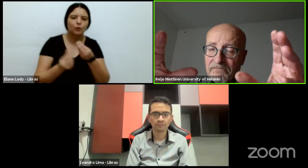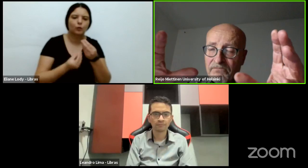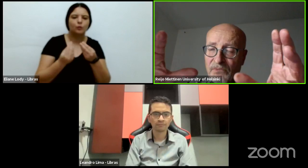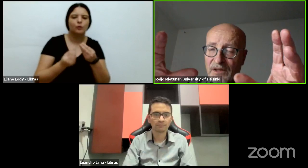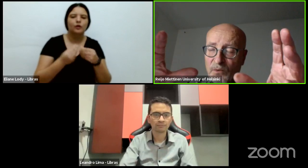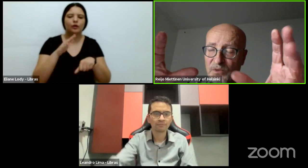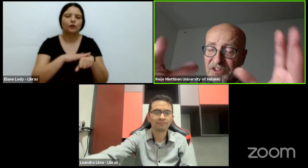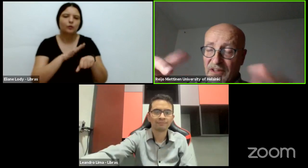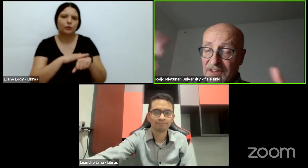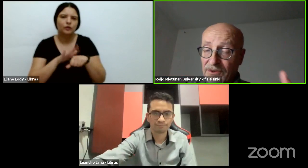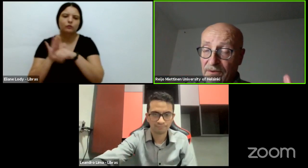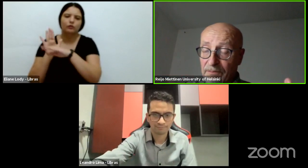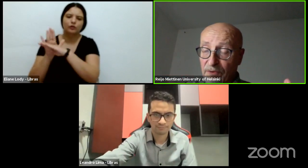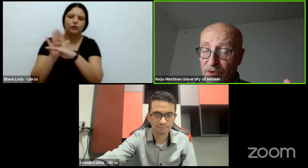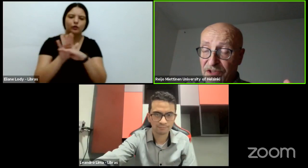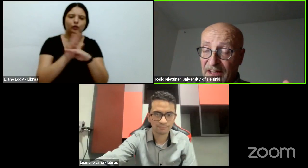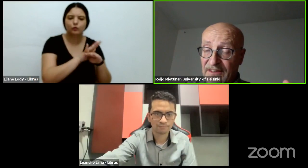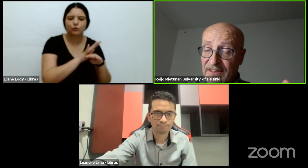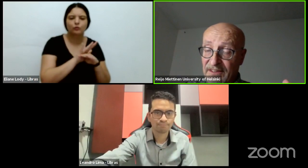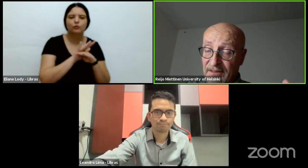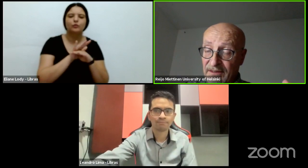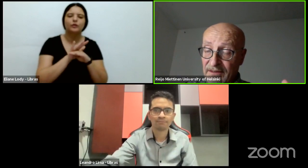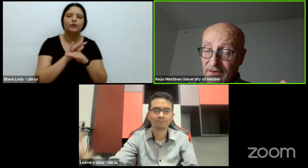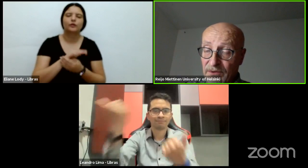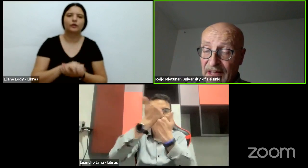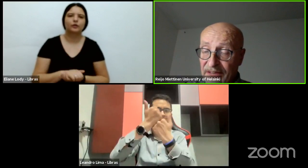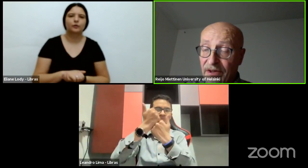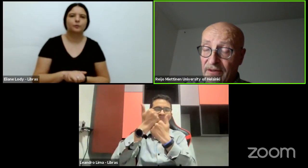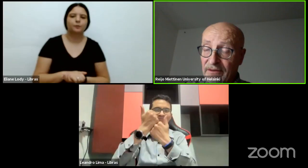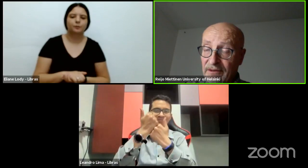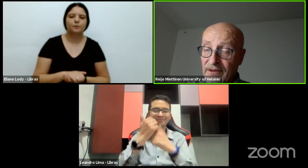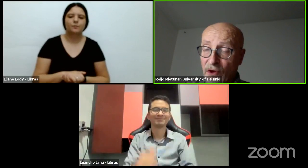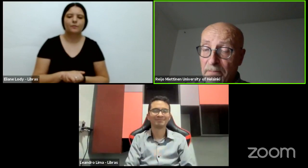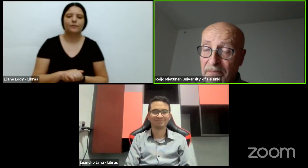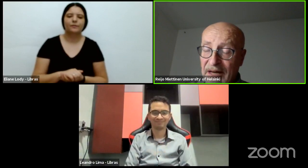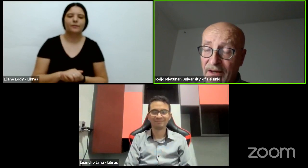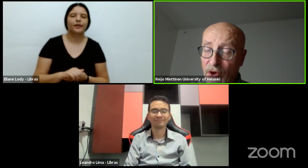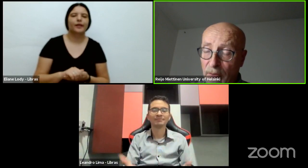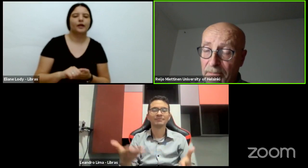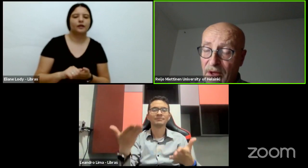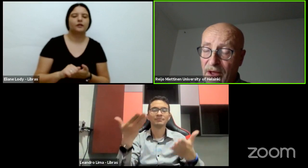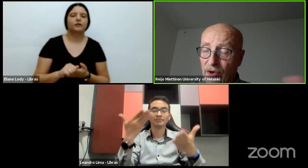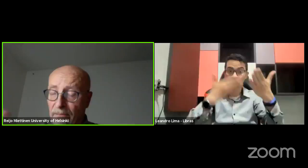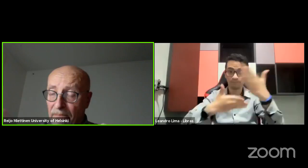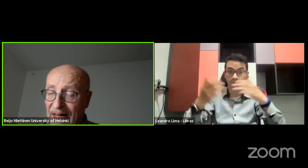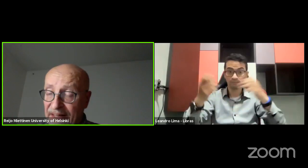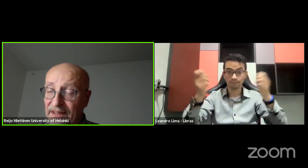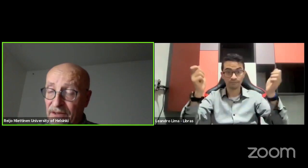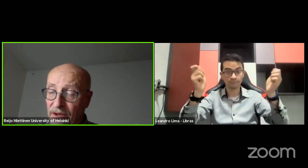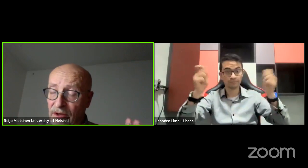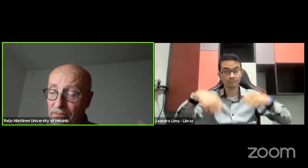all of this collaborative agency. which ojects to go ojects together. Come